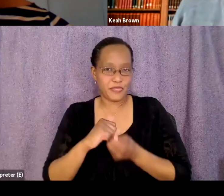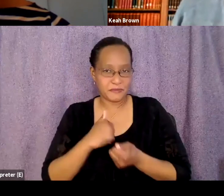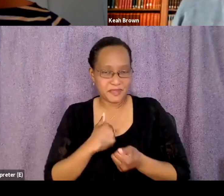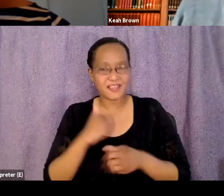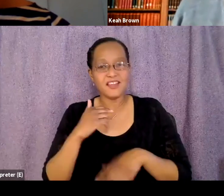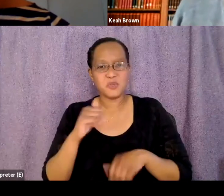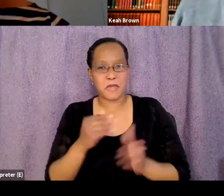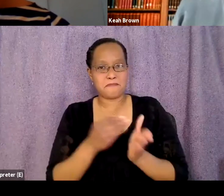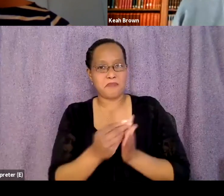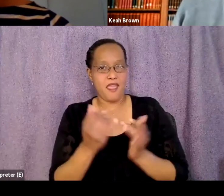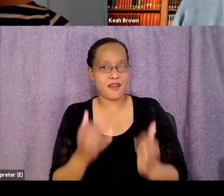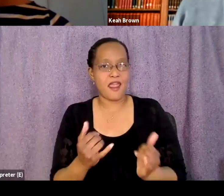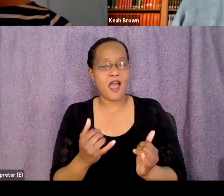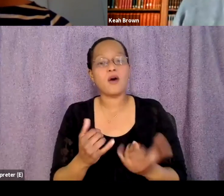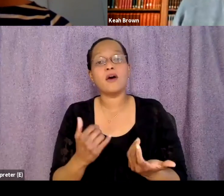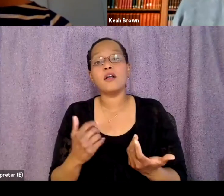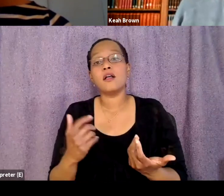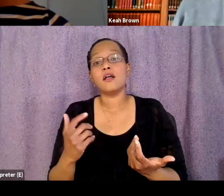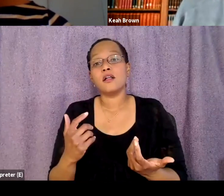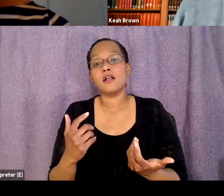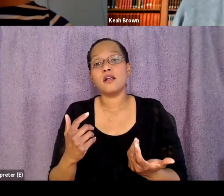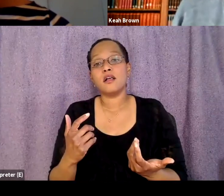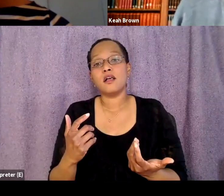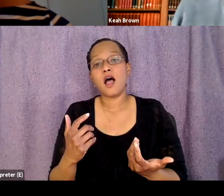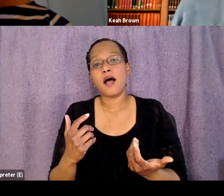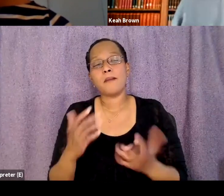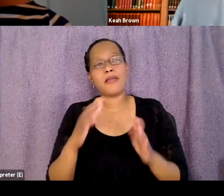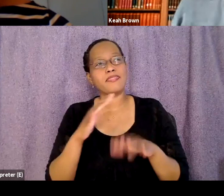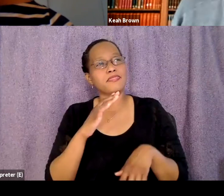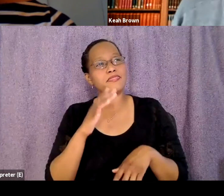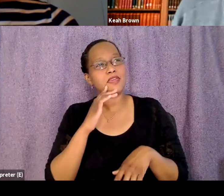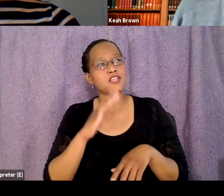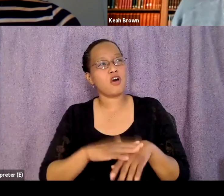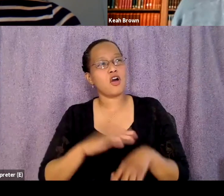Keah Brown: Pre order my own I think it's just on Goodreads, right now, but my book,